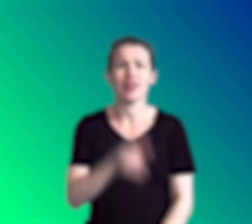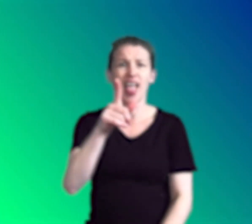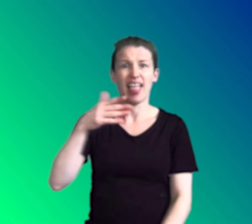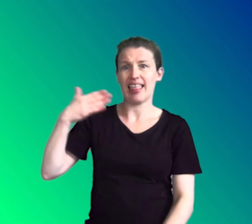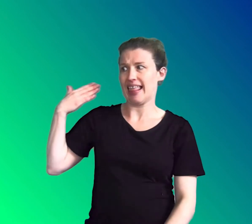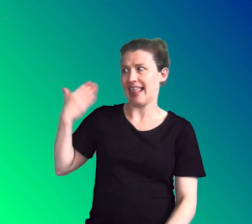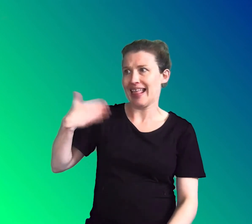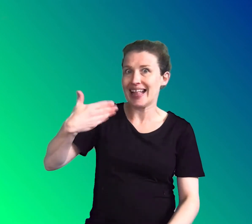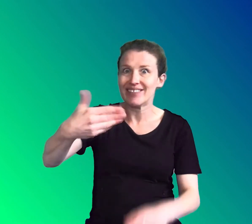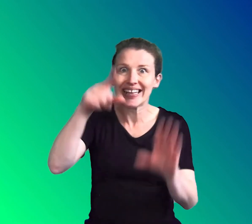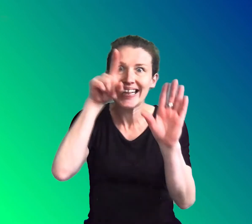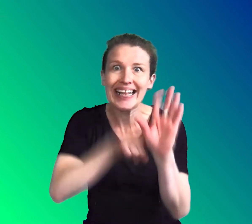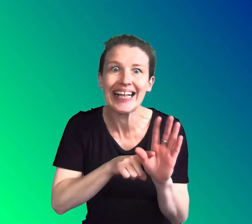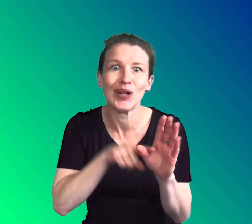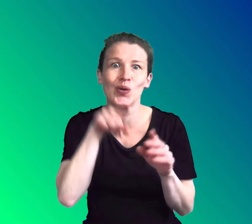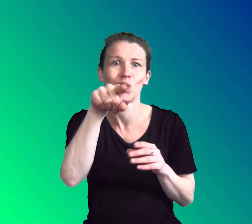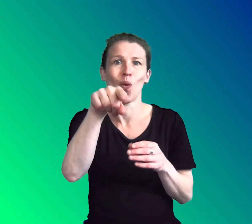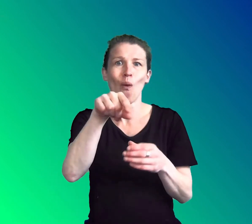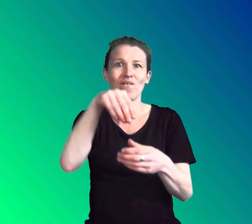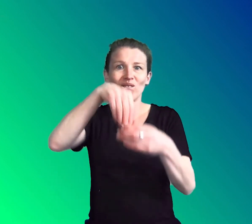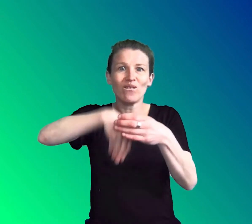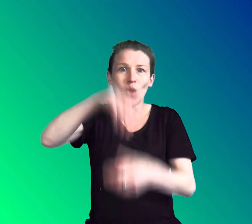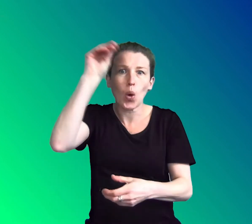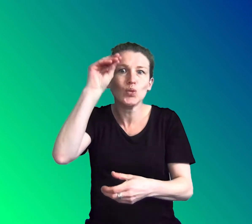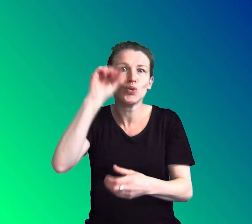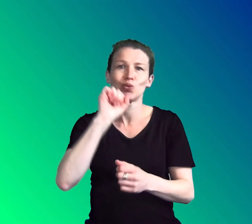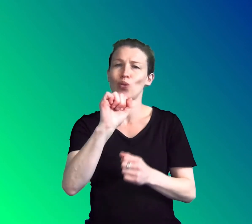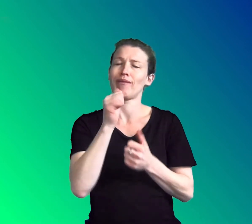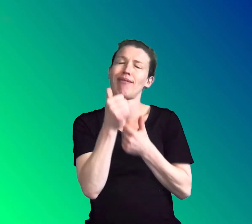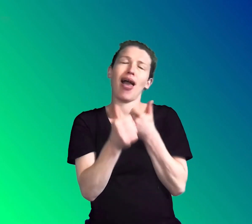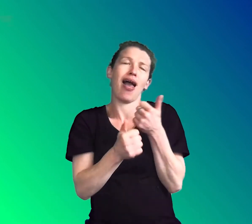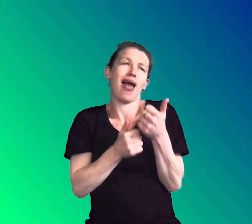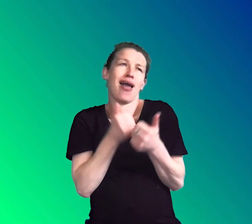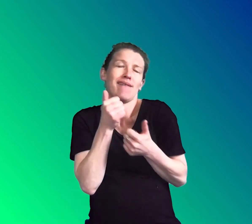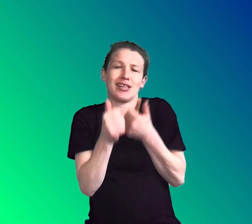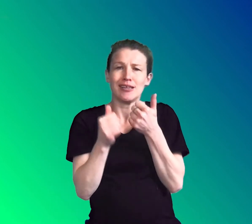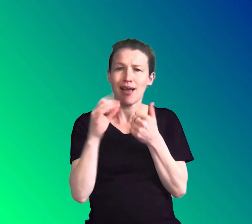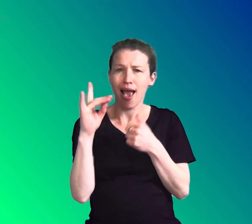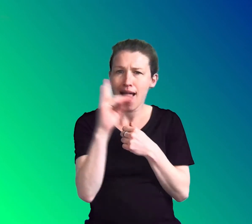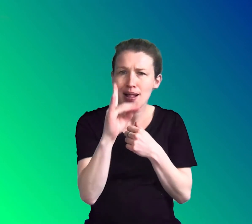Every year, you can vote for your favorite critter.